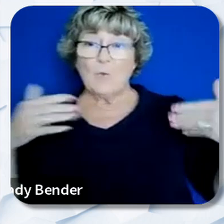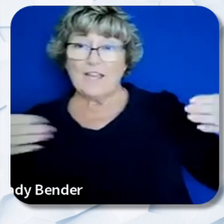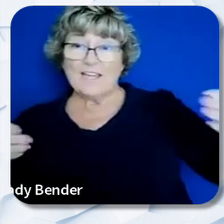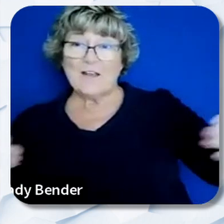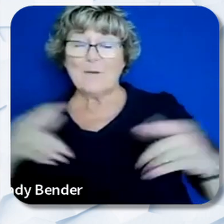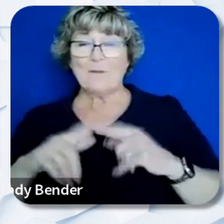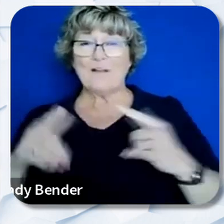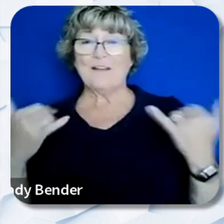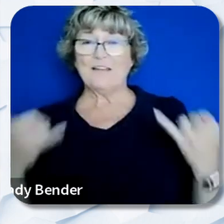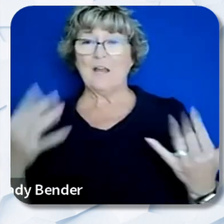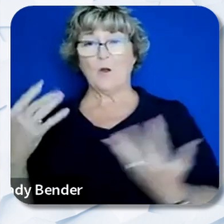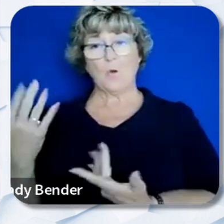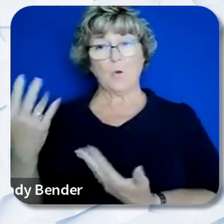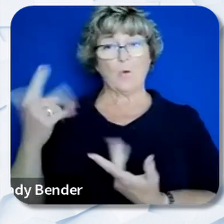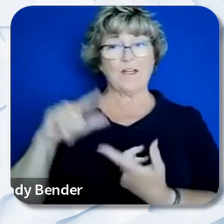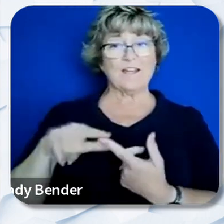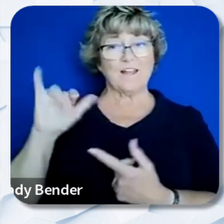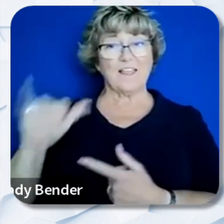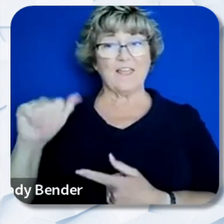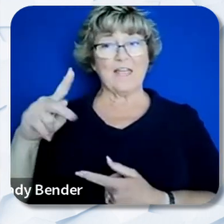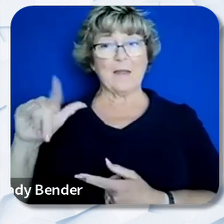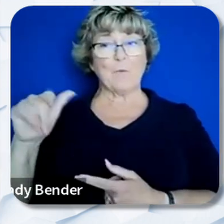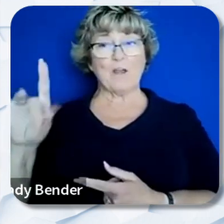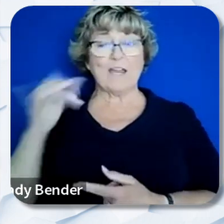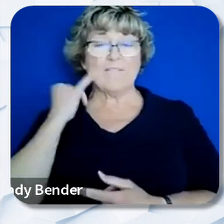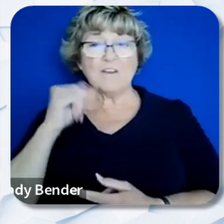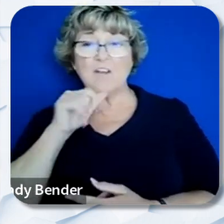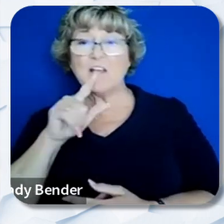case we probably want to wait until that time if you're unsure of how to use the data center.